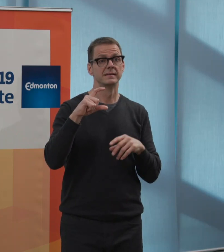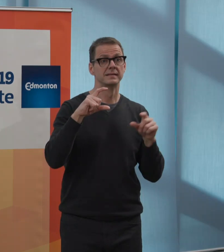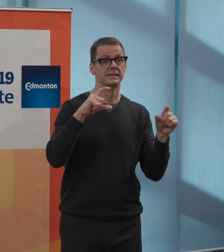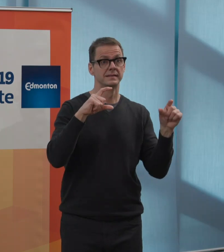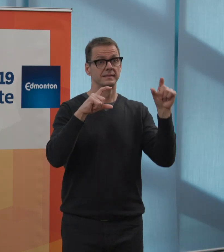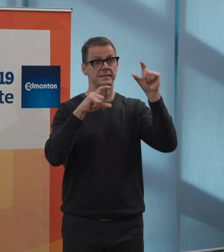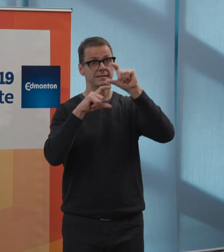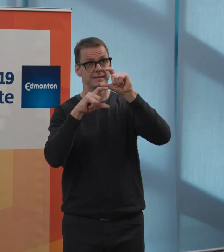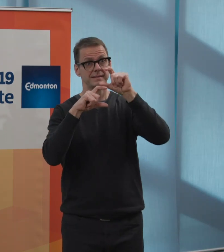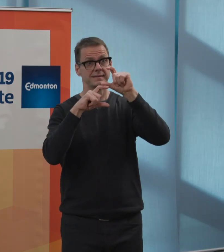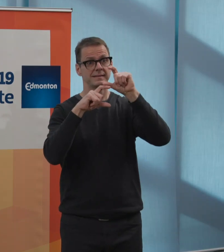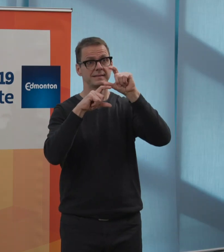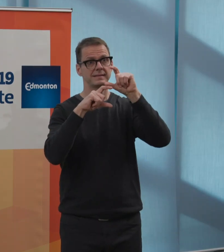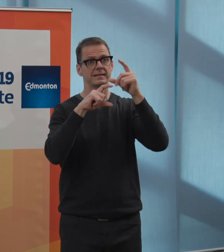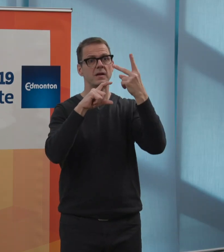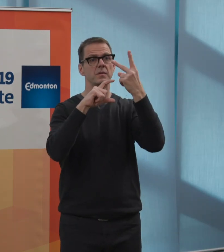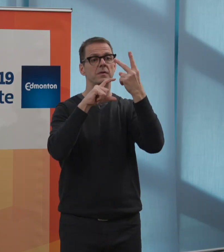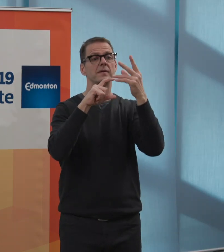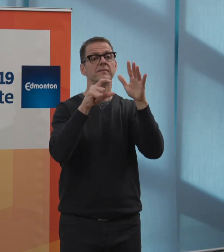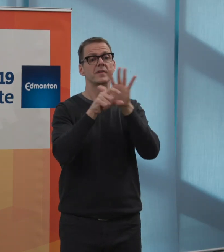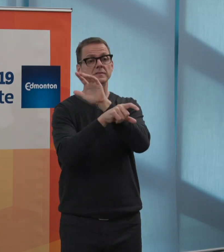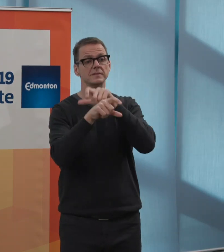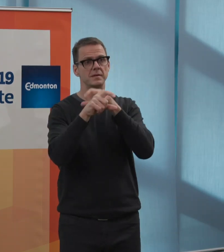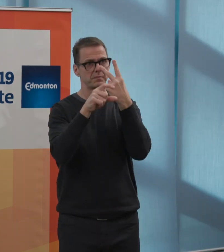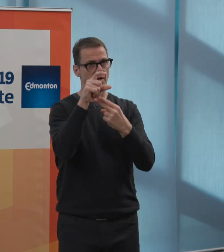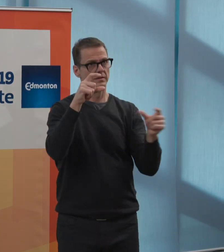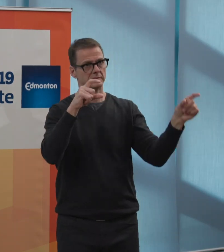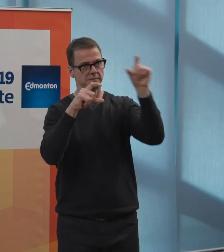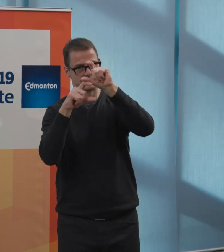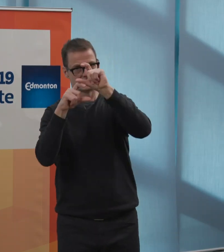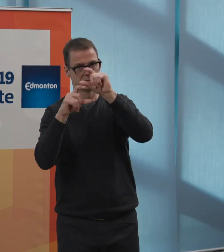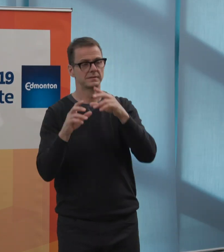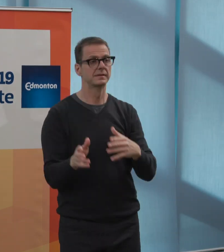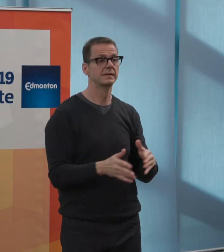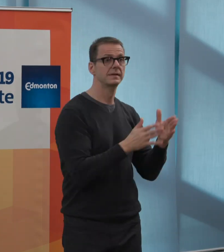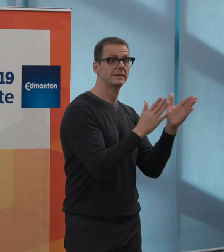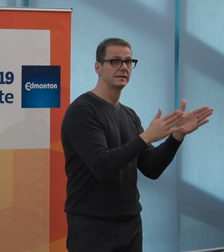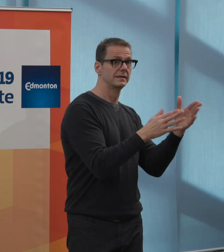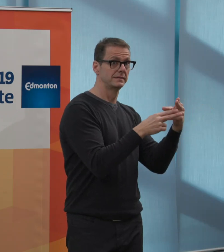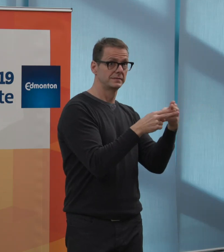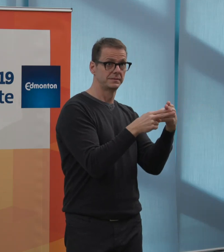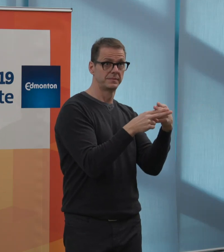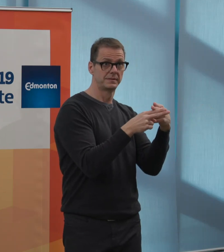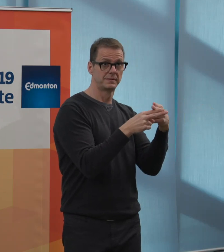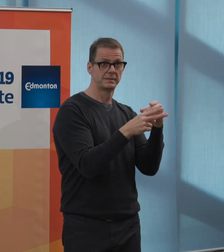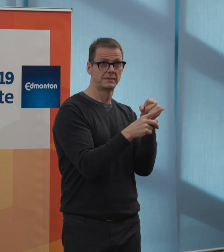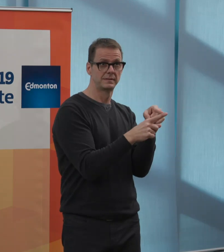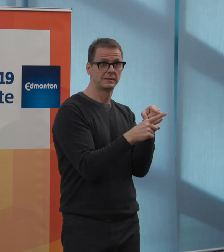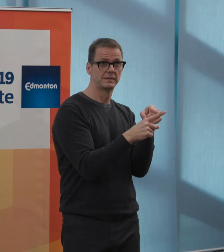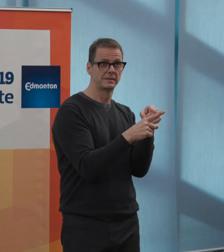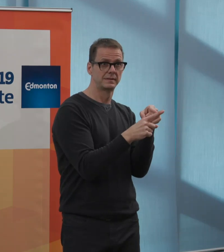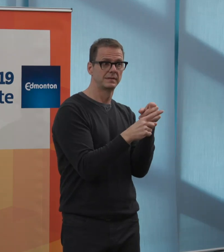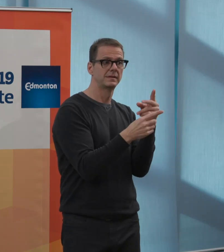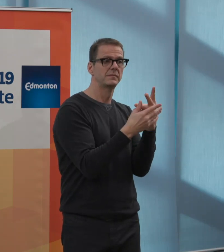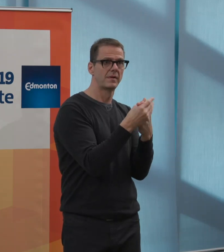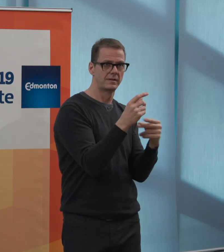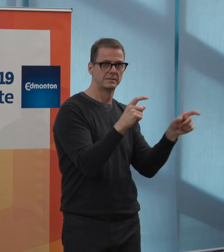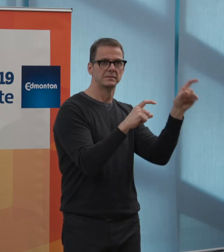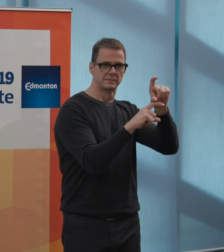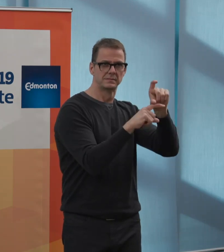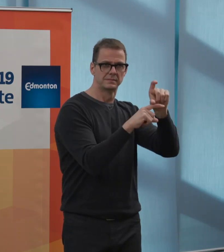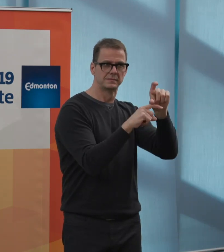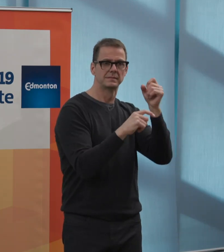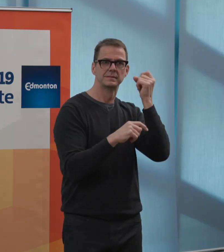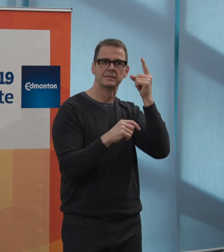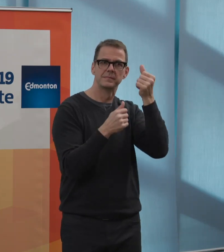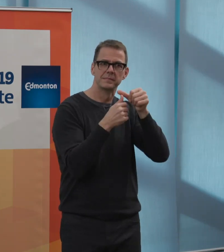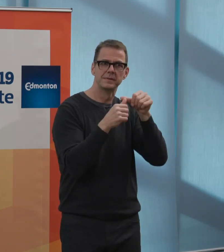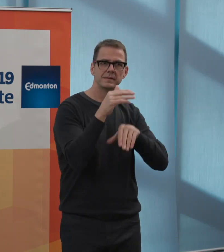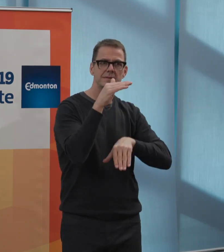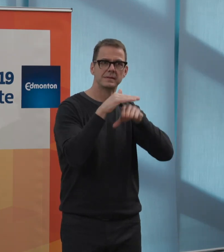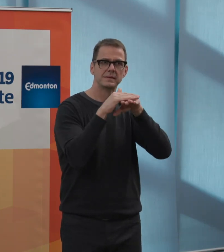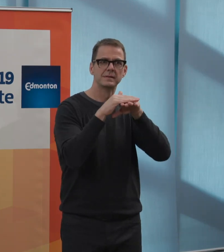it's a top-up to 75 percent of their salary and the duration is 16 weeks for